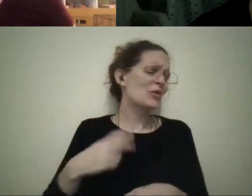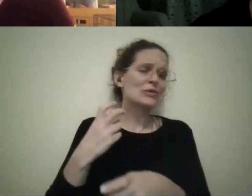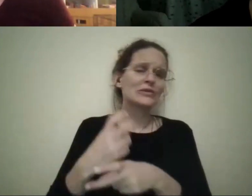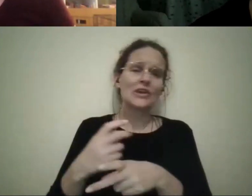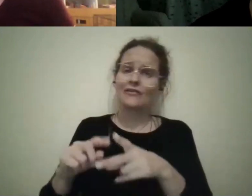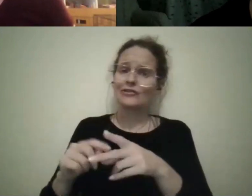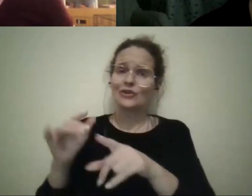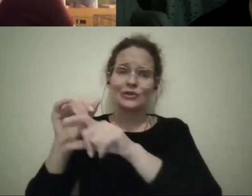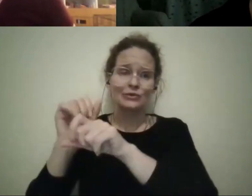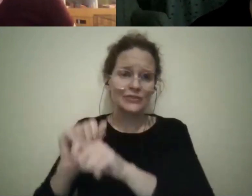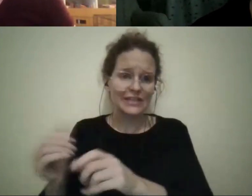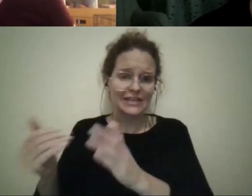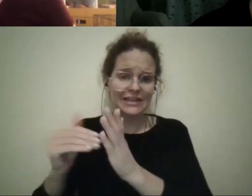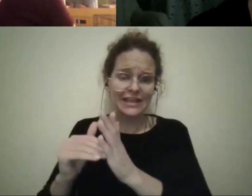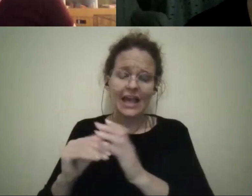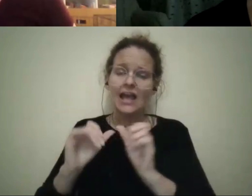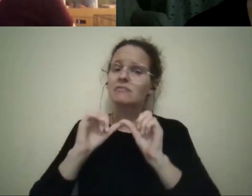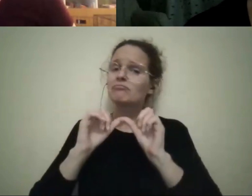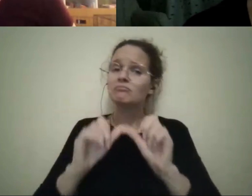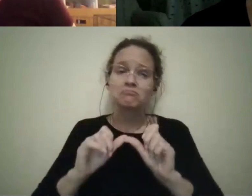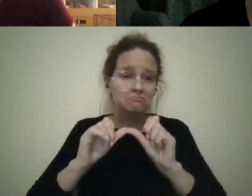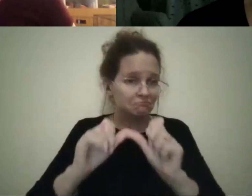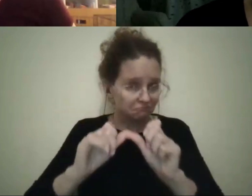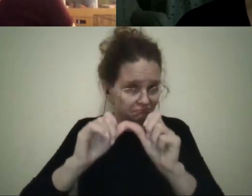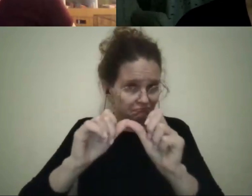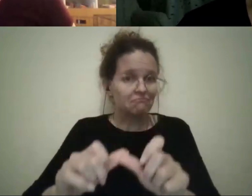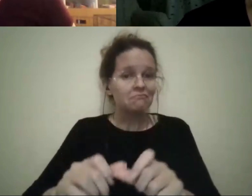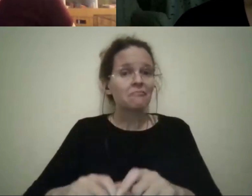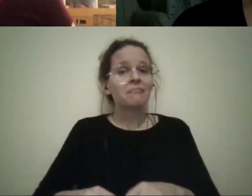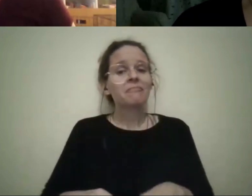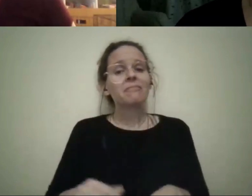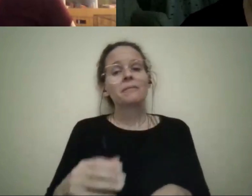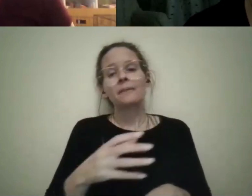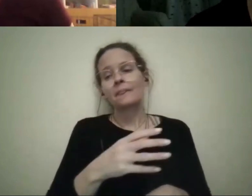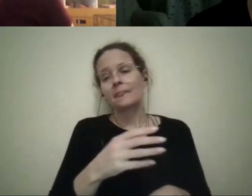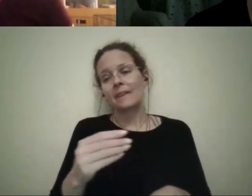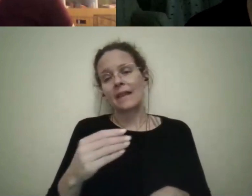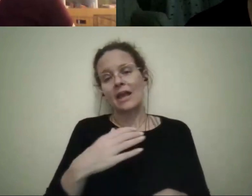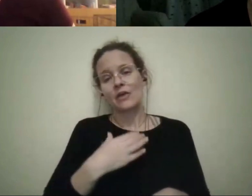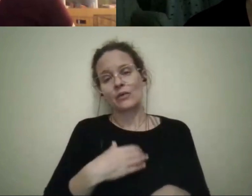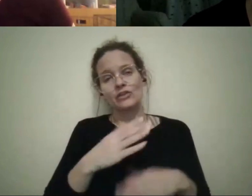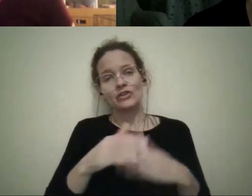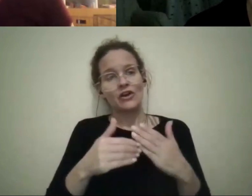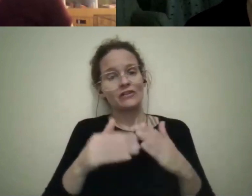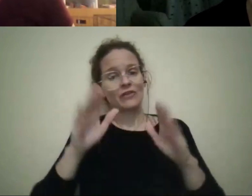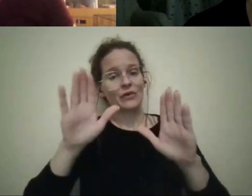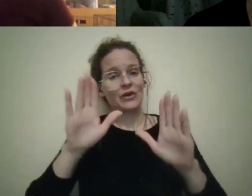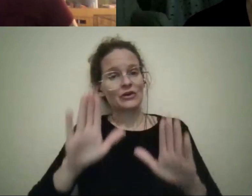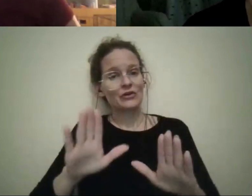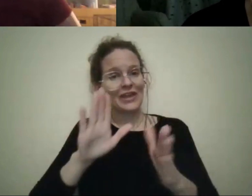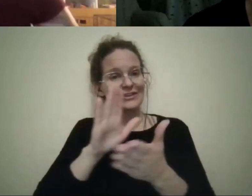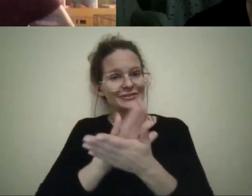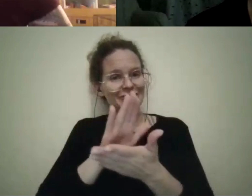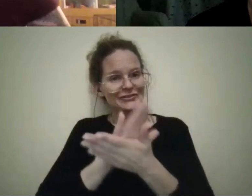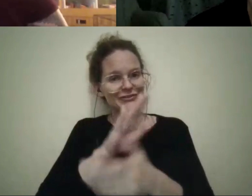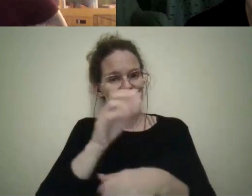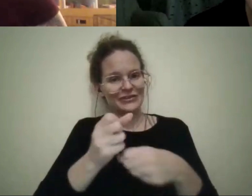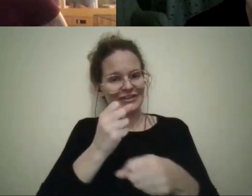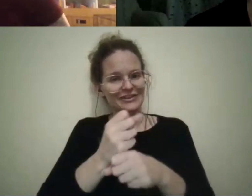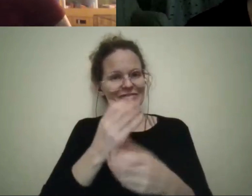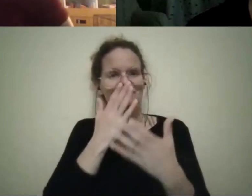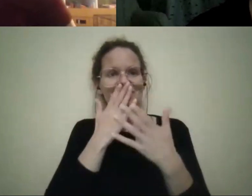stick to those routines, and I wish all of you a great school year and thank you so much!